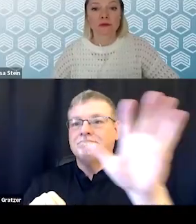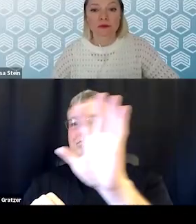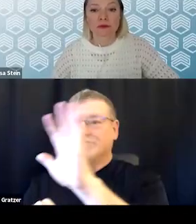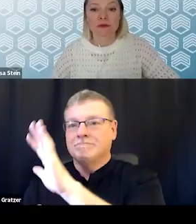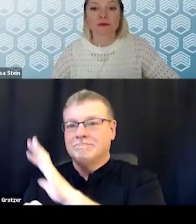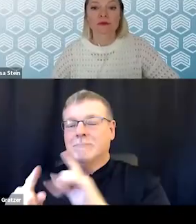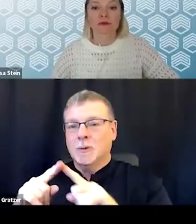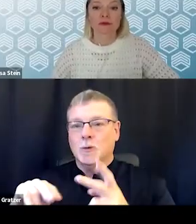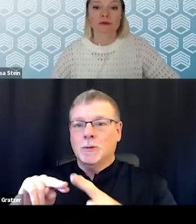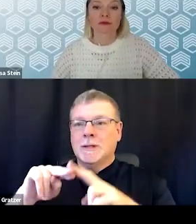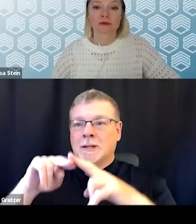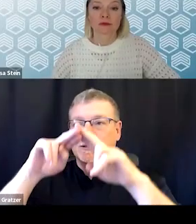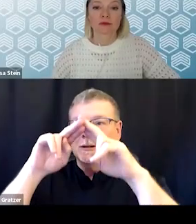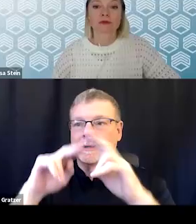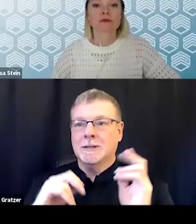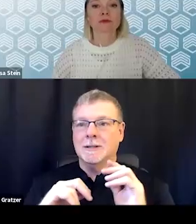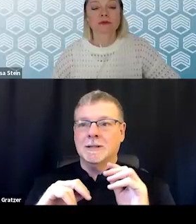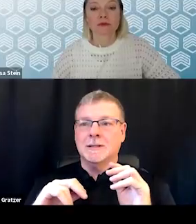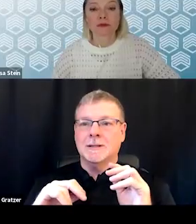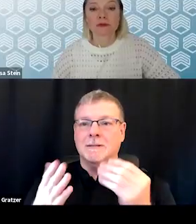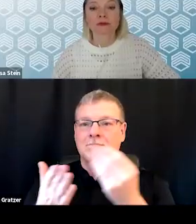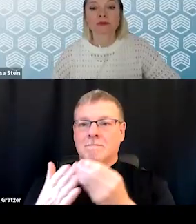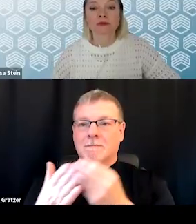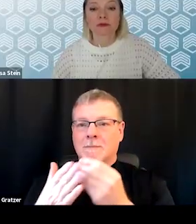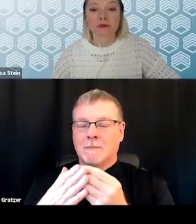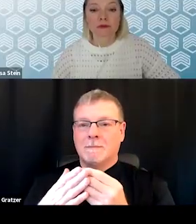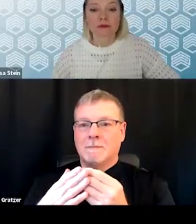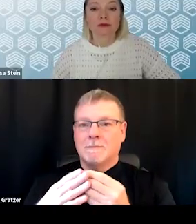to increase funding for our department in itself.